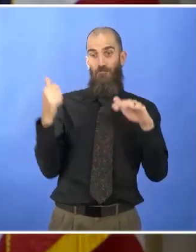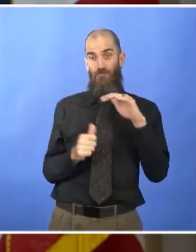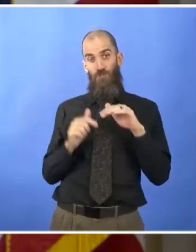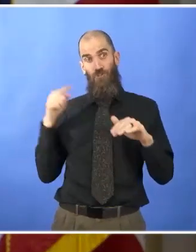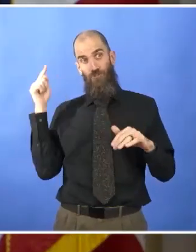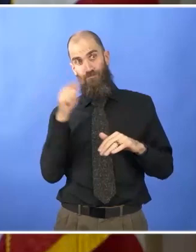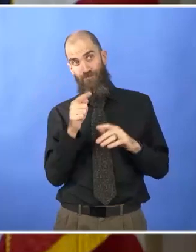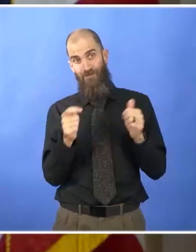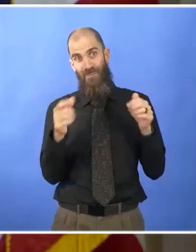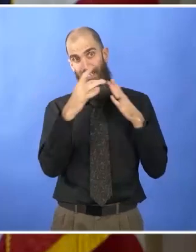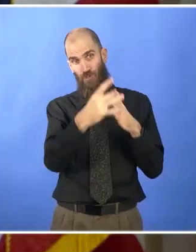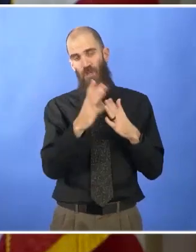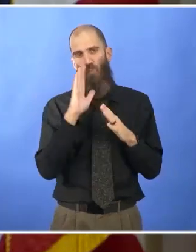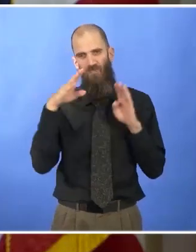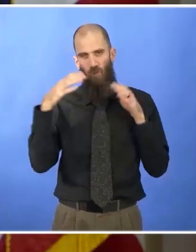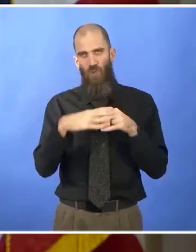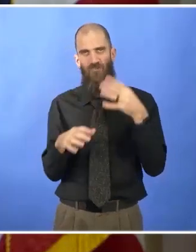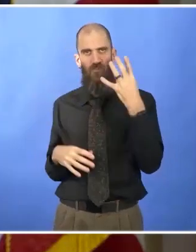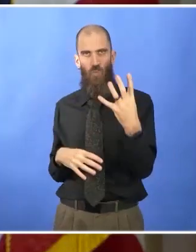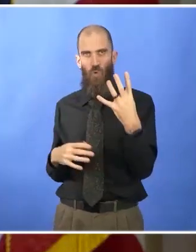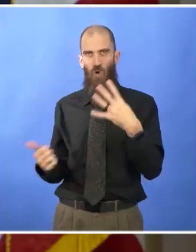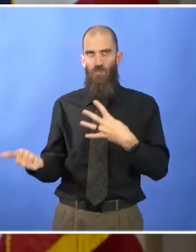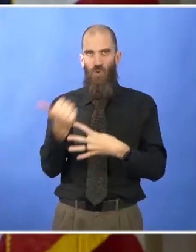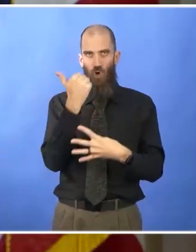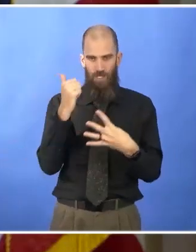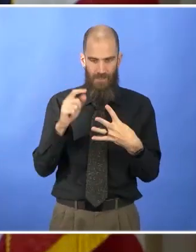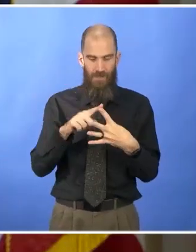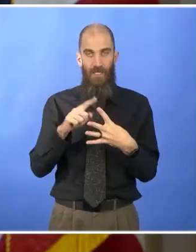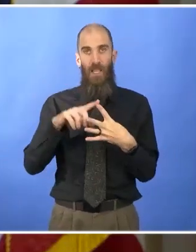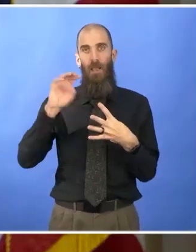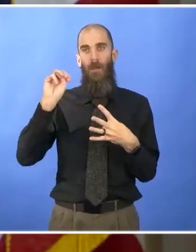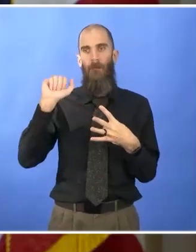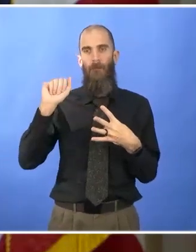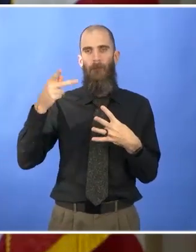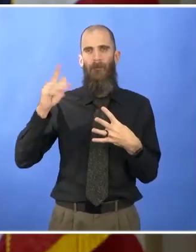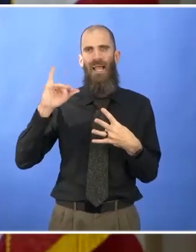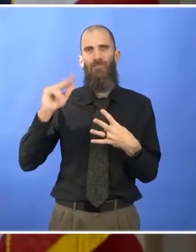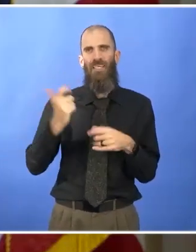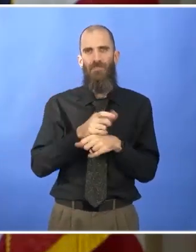ENSURING TRIBAL PARTICIPATION IN THE PROCESS.